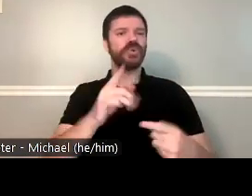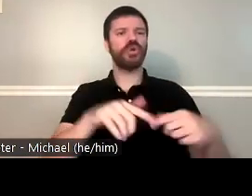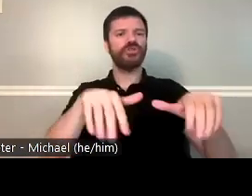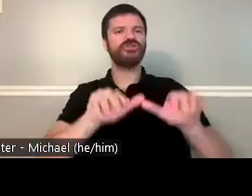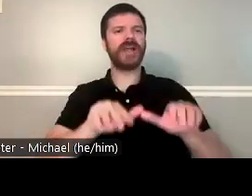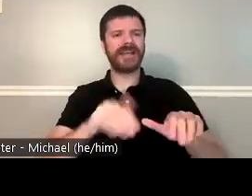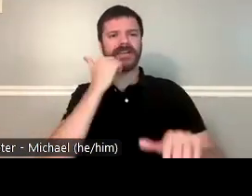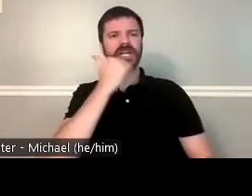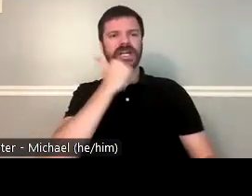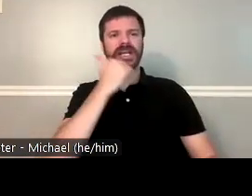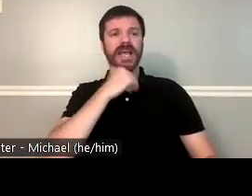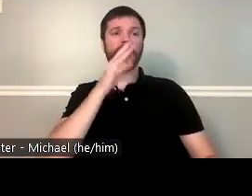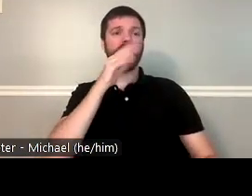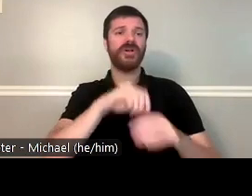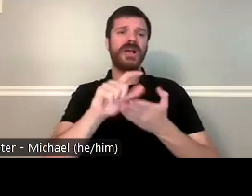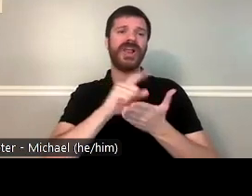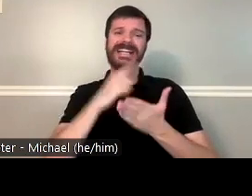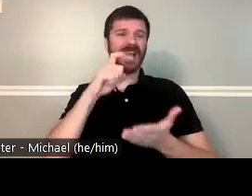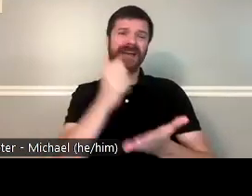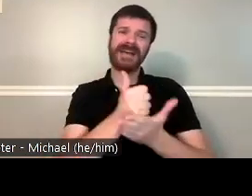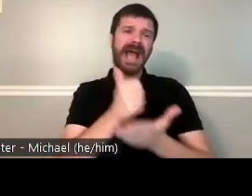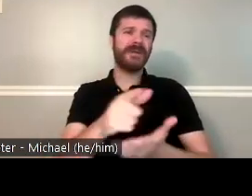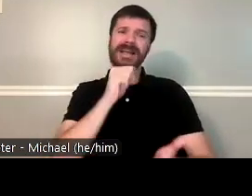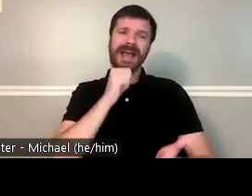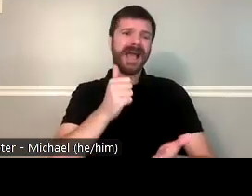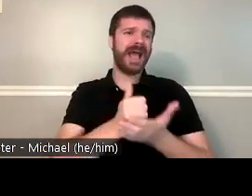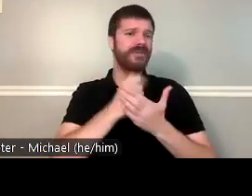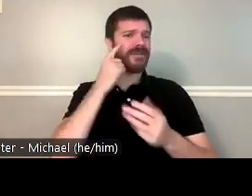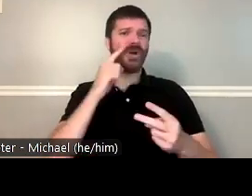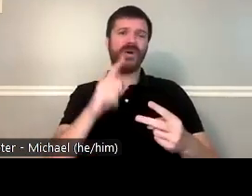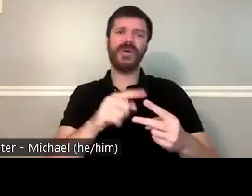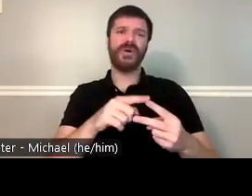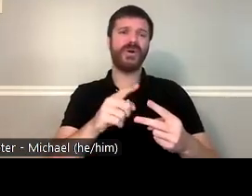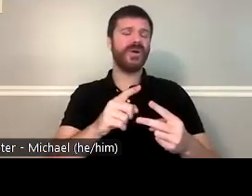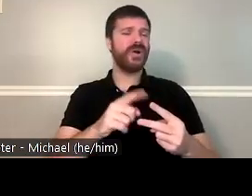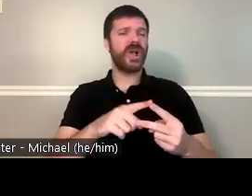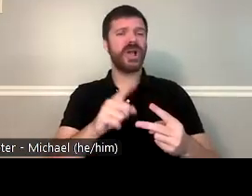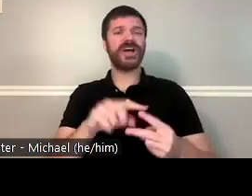said you got to help her you know this isn't good for our grandson and she really needs help and so